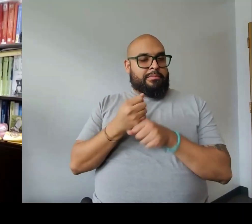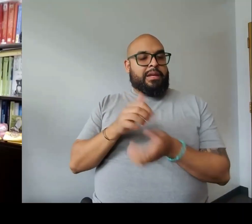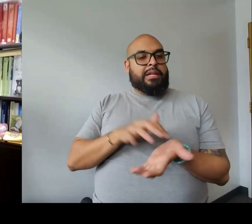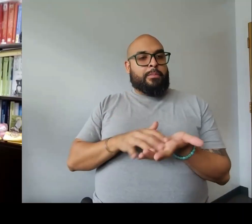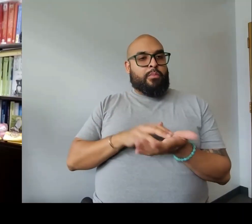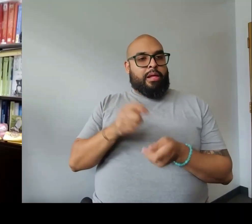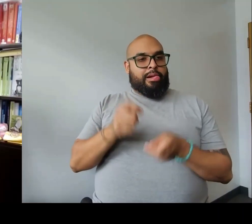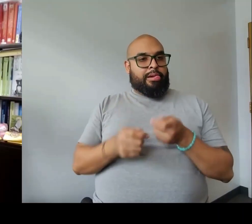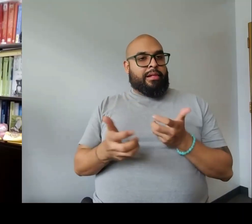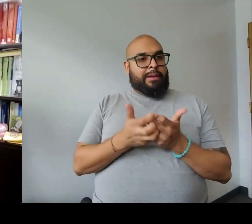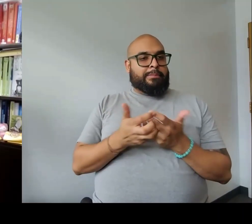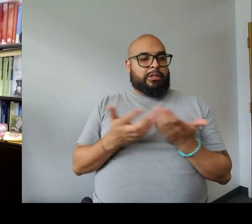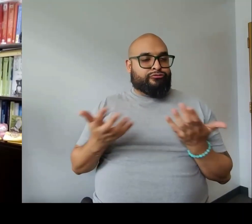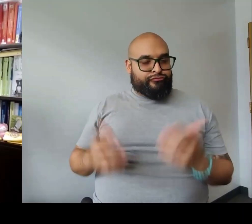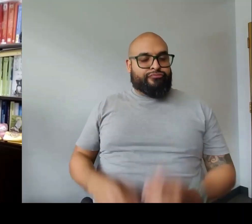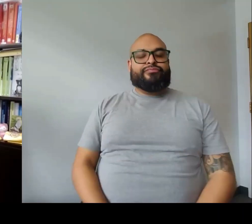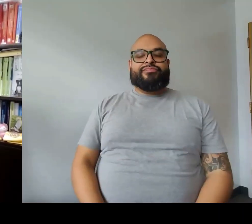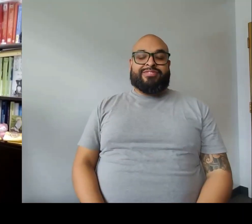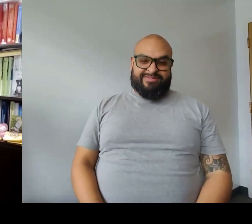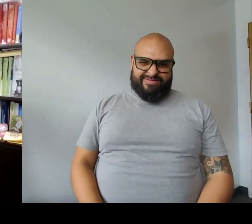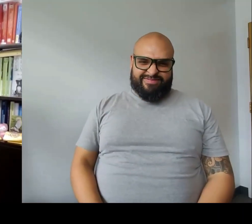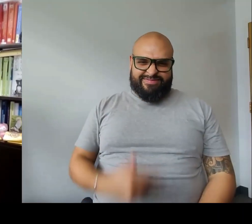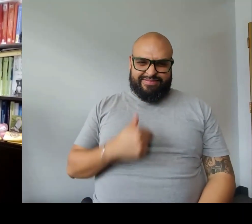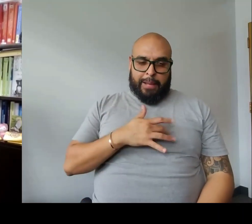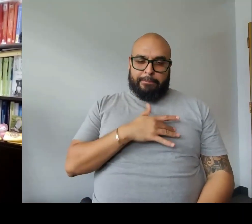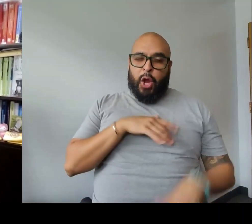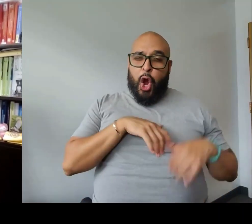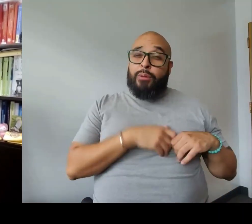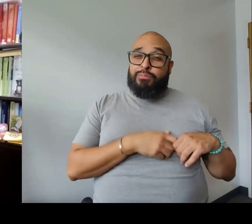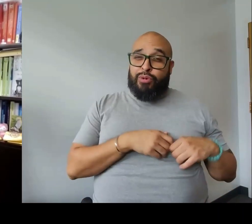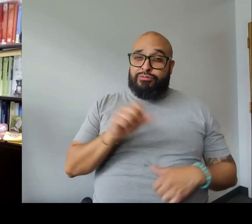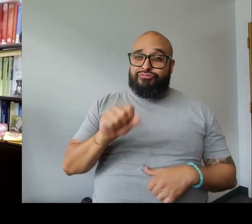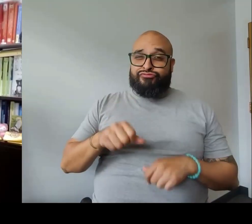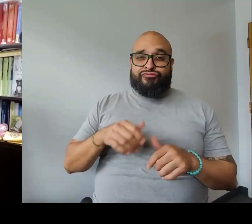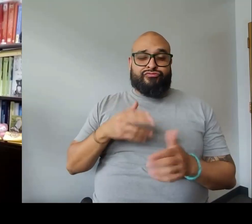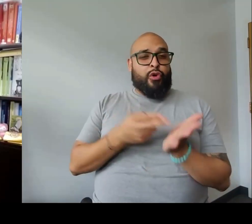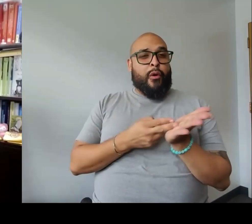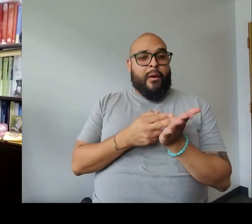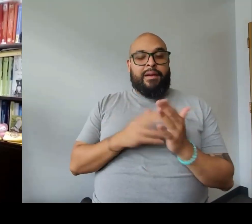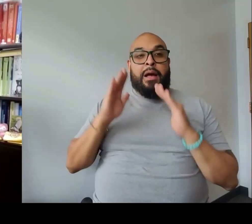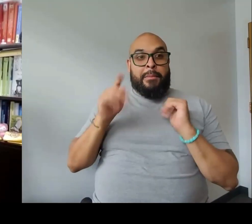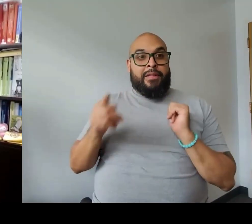And so I'm heartbroken, honestly. I'm hoping they will reconsider.